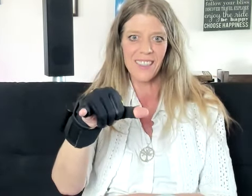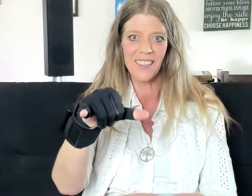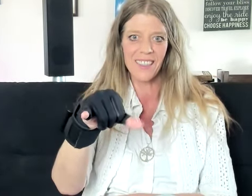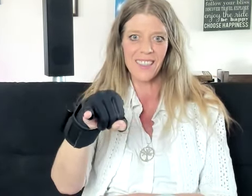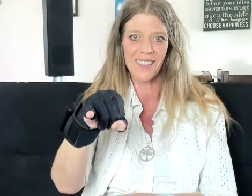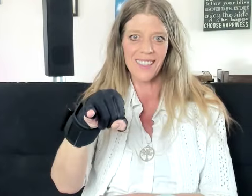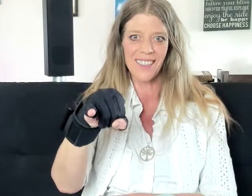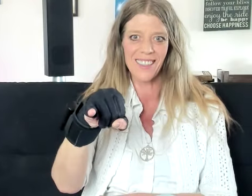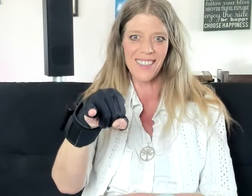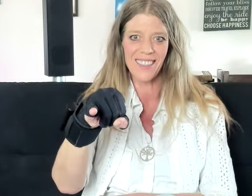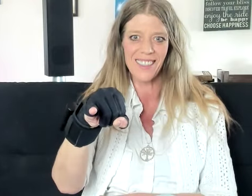Y Z